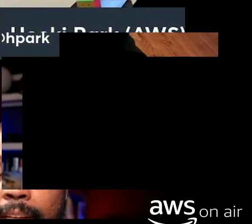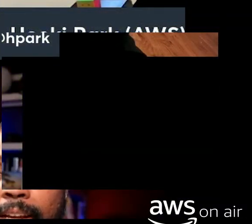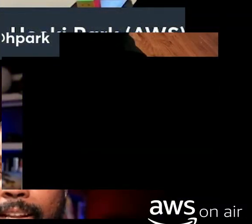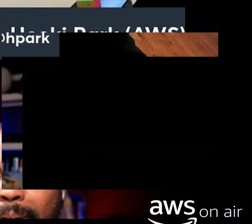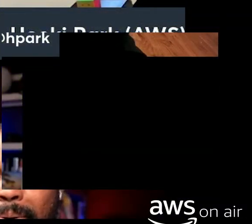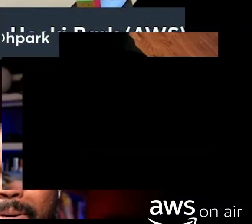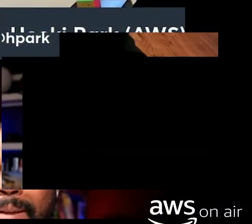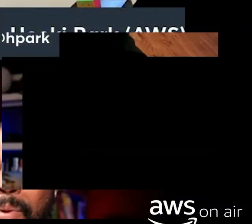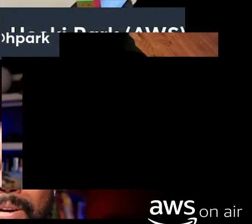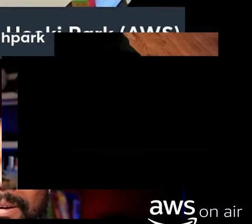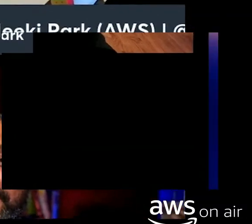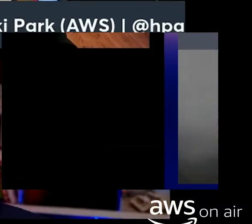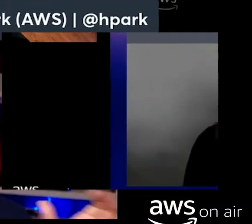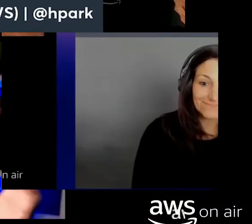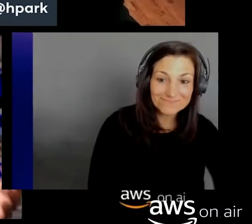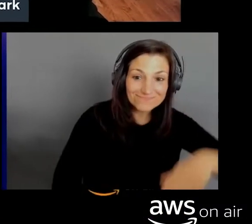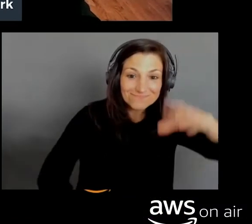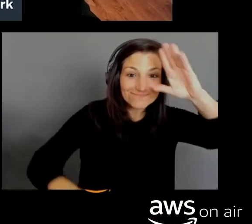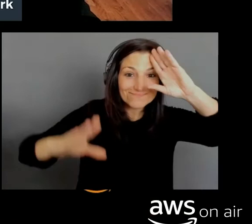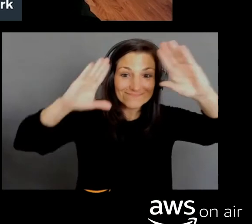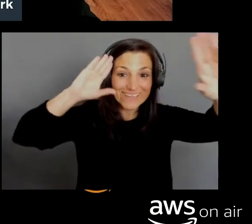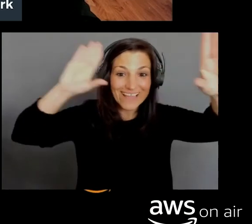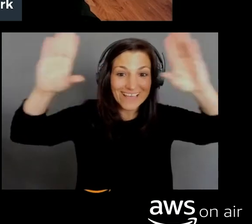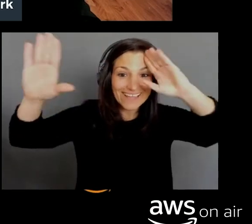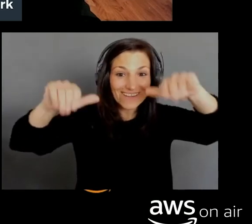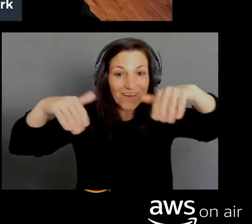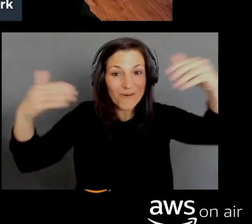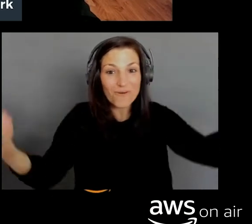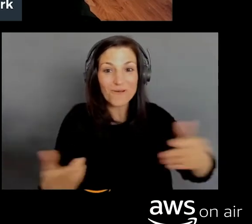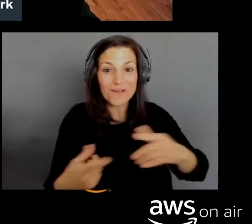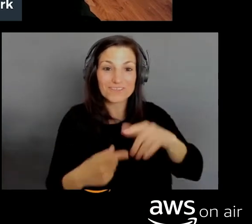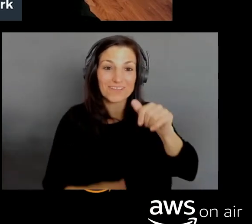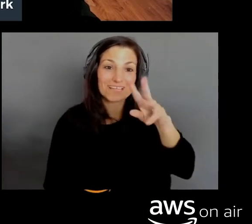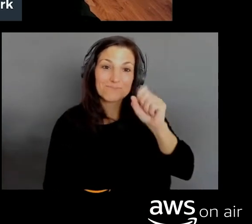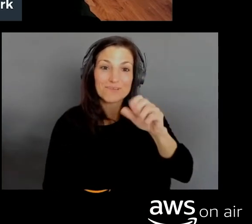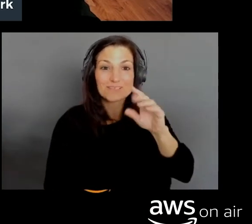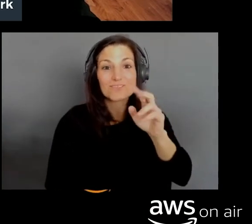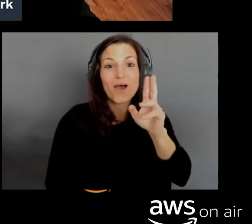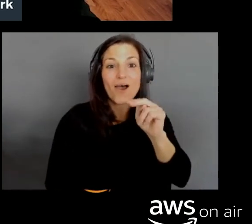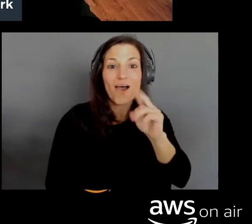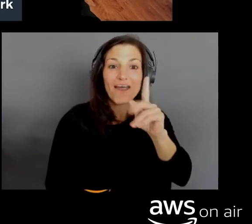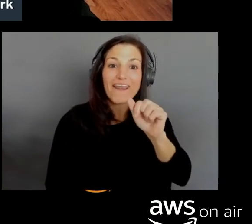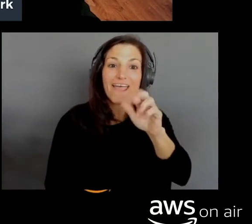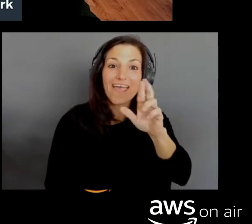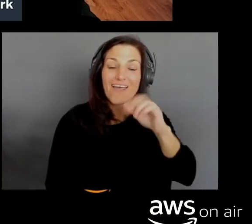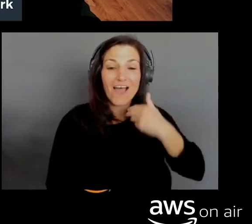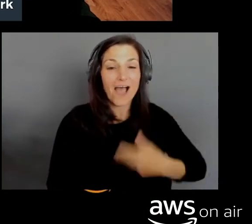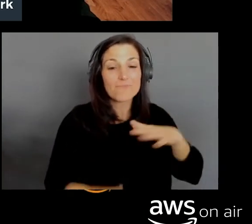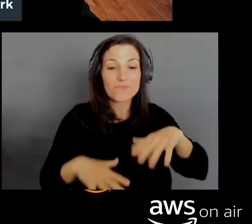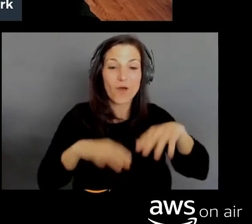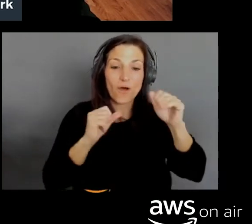Hello and welcome to AWSonAir. I am your host, Brian Terry, the DA from Cloud Formation.